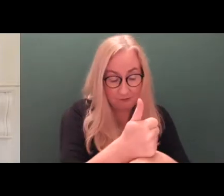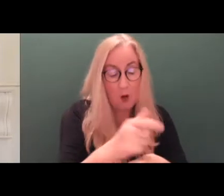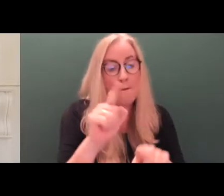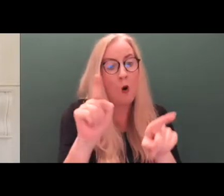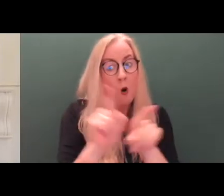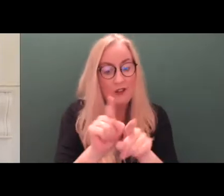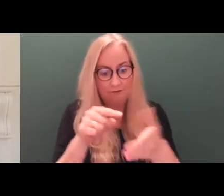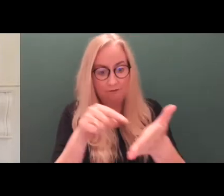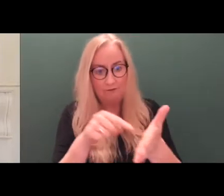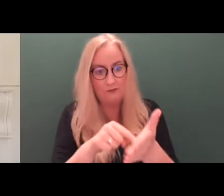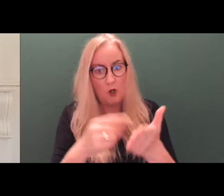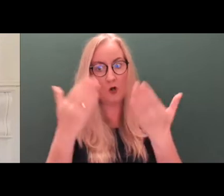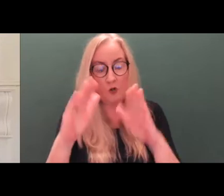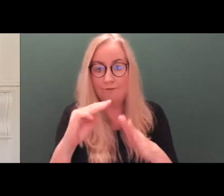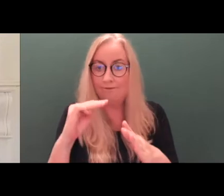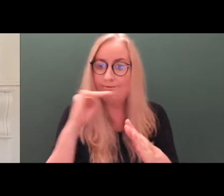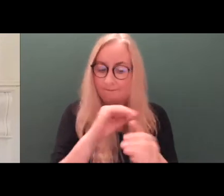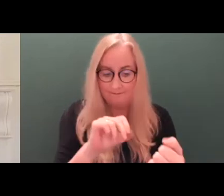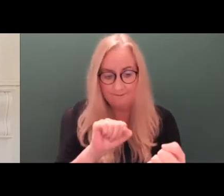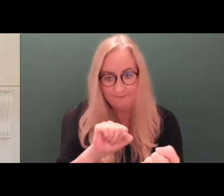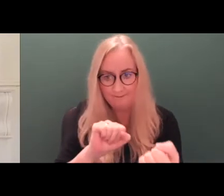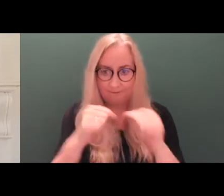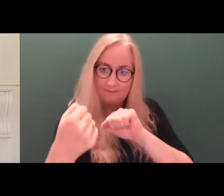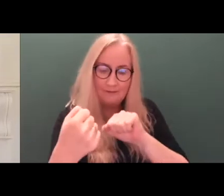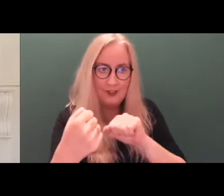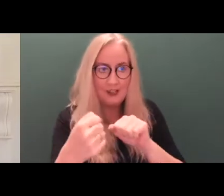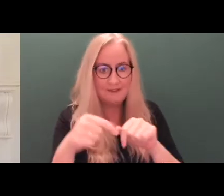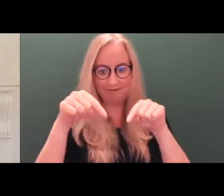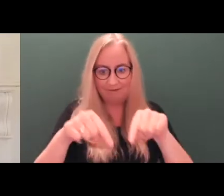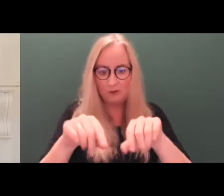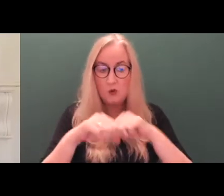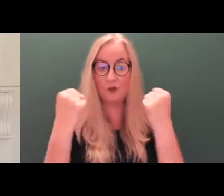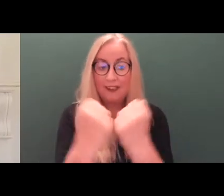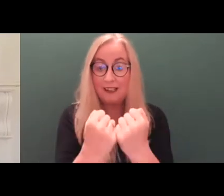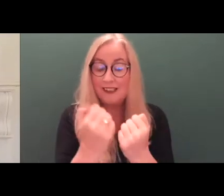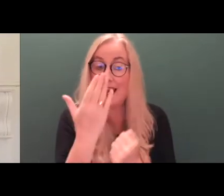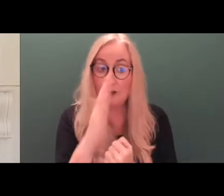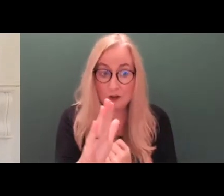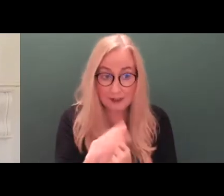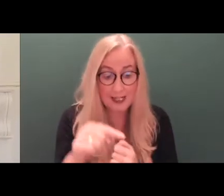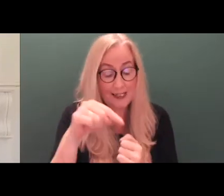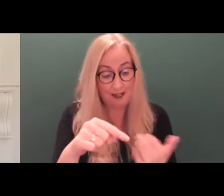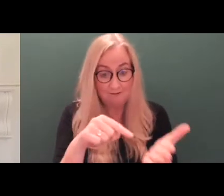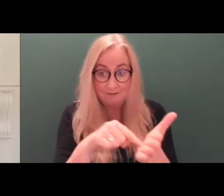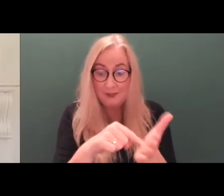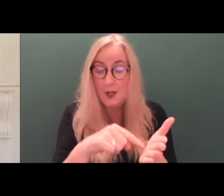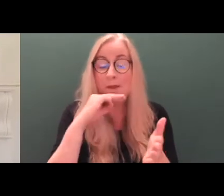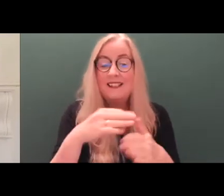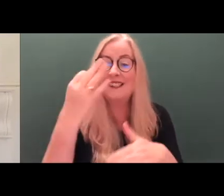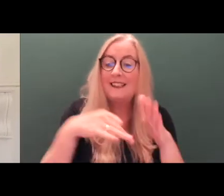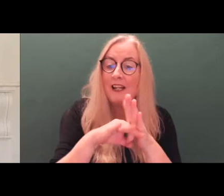the significant shift in societal attitudes. It obliges State parties to recognise